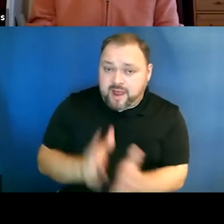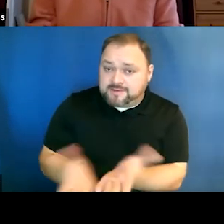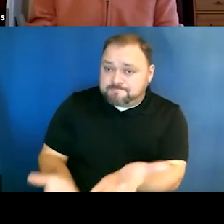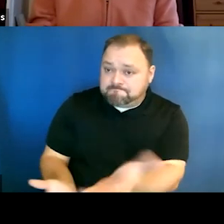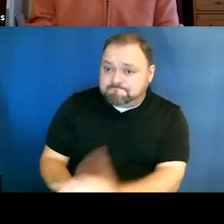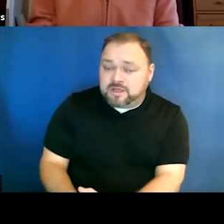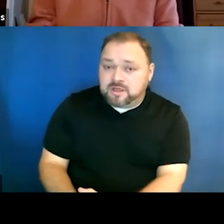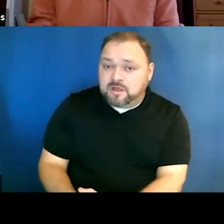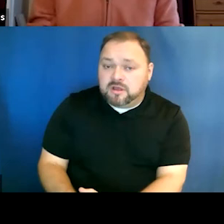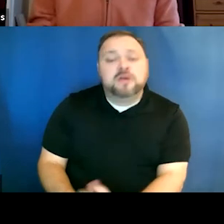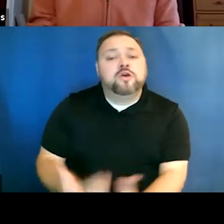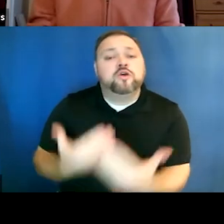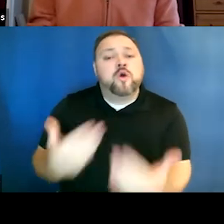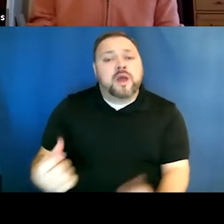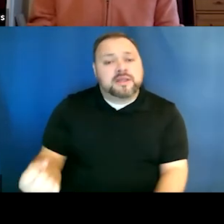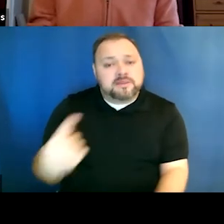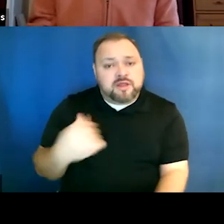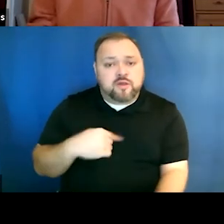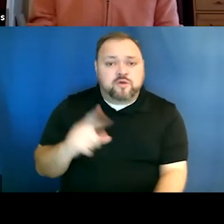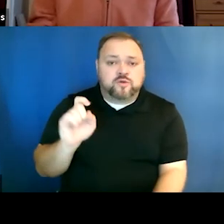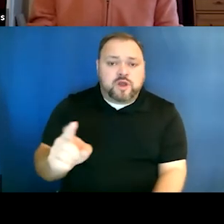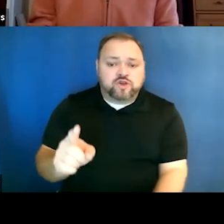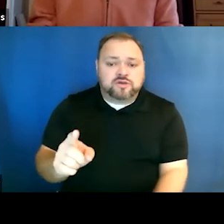you can go ahead and submit those questions.